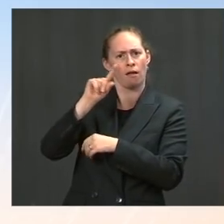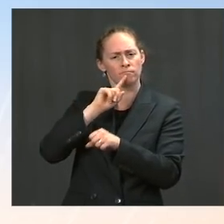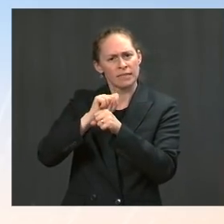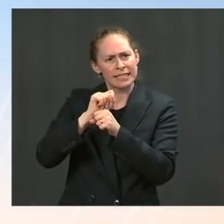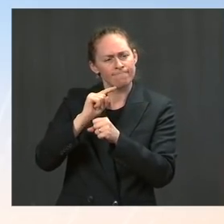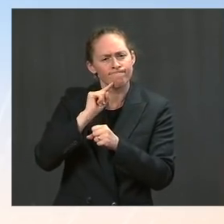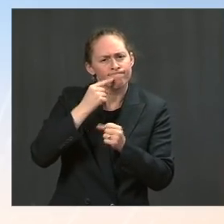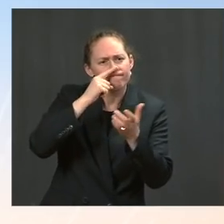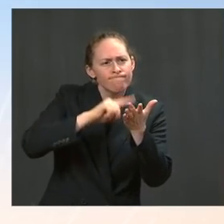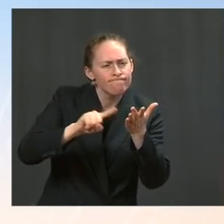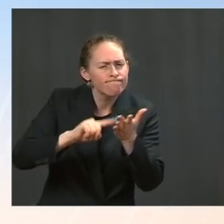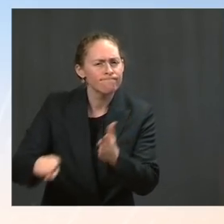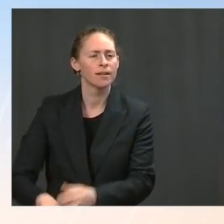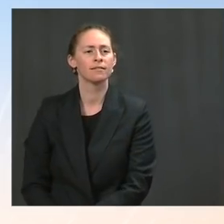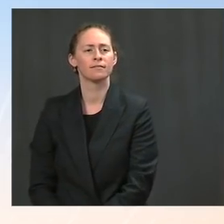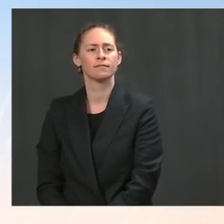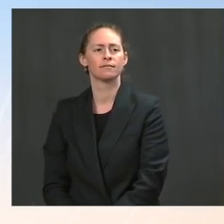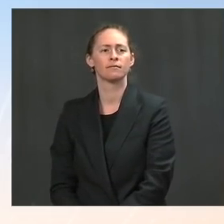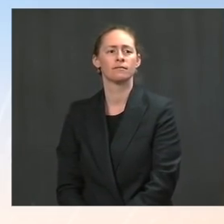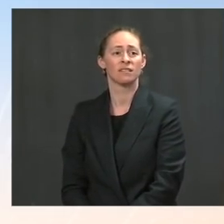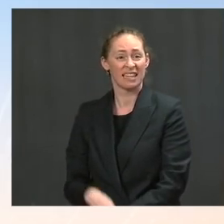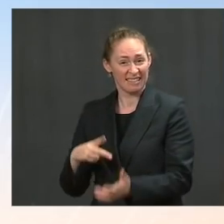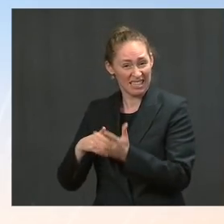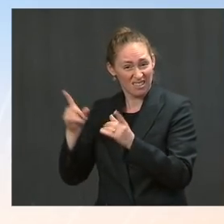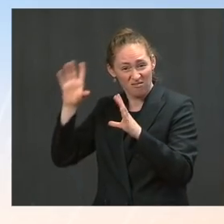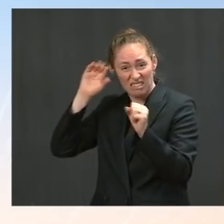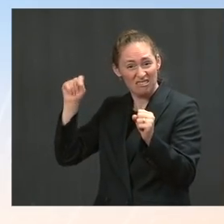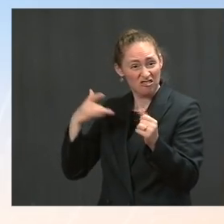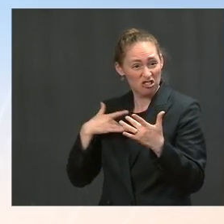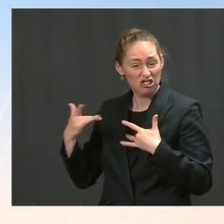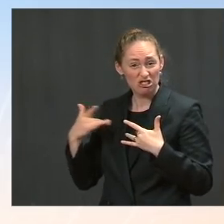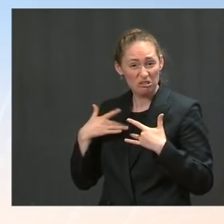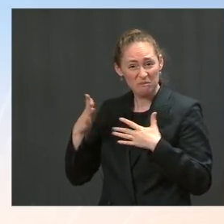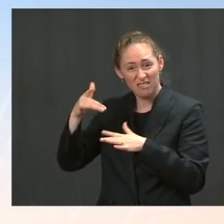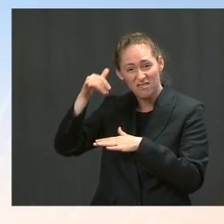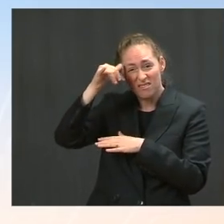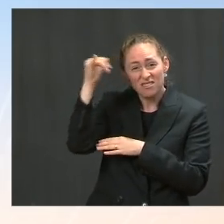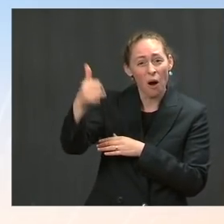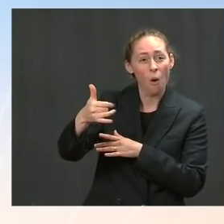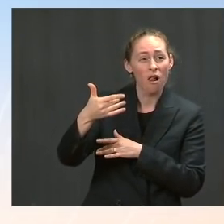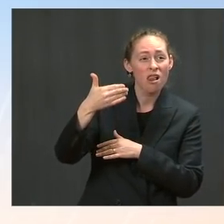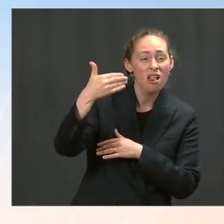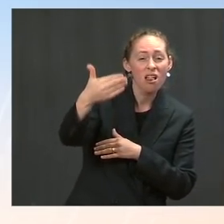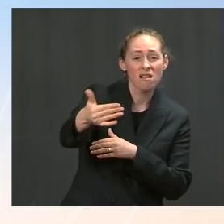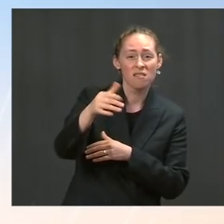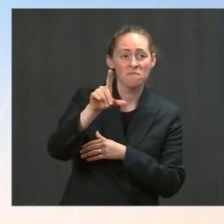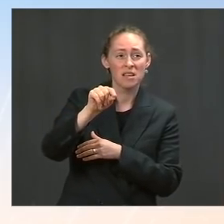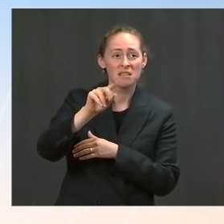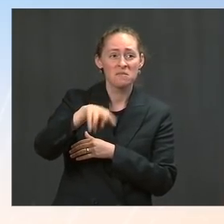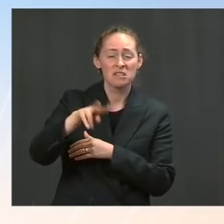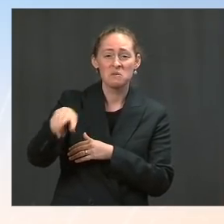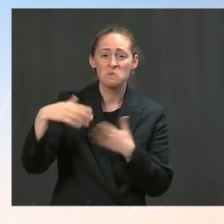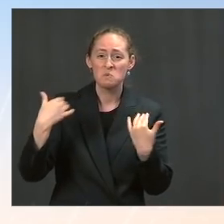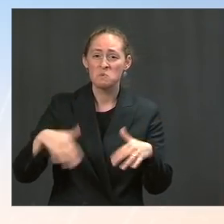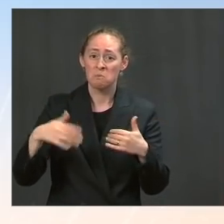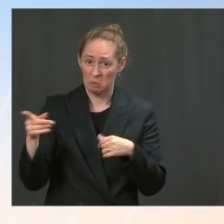about the length of time that the approval process takes currently at the FDA? Ms. Psaki: He's going to allow them to move at the pace of science.